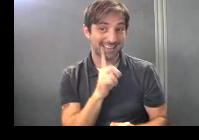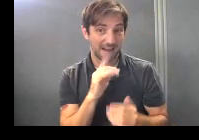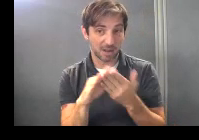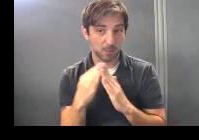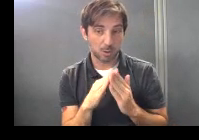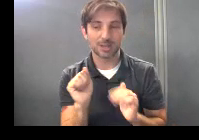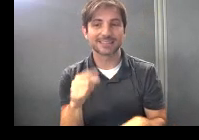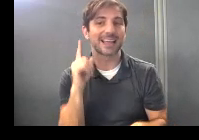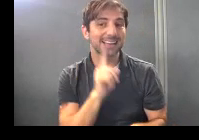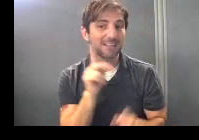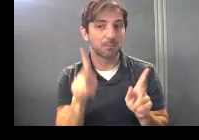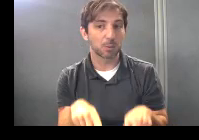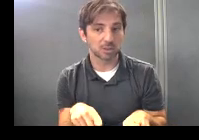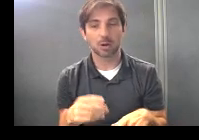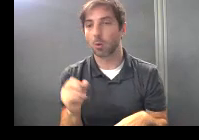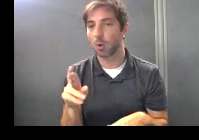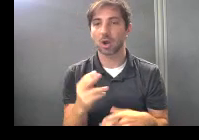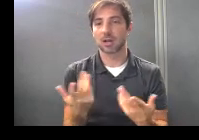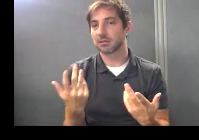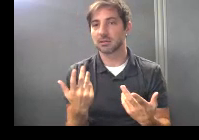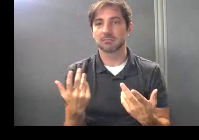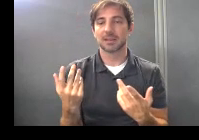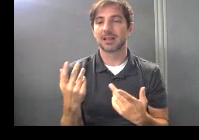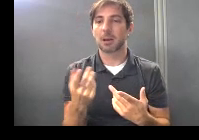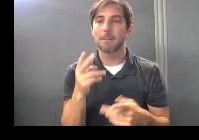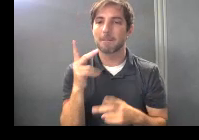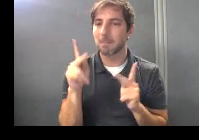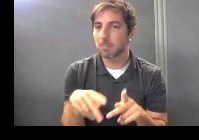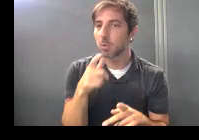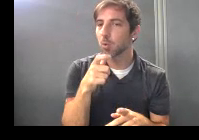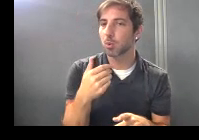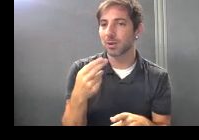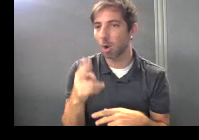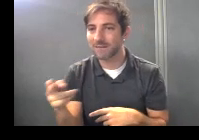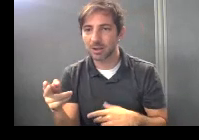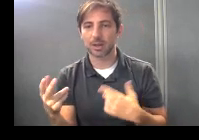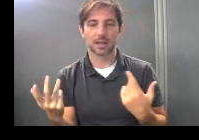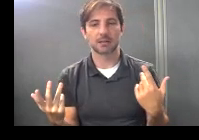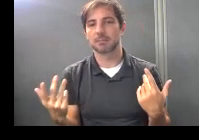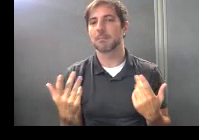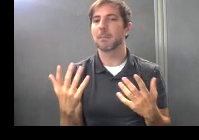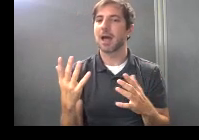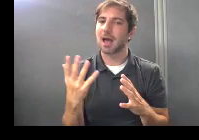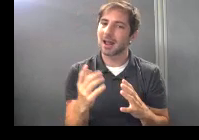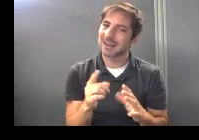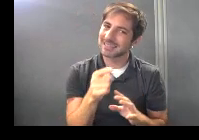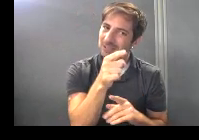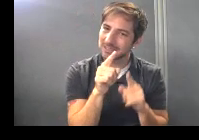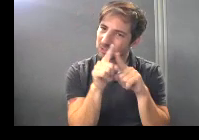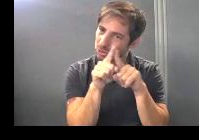HARD OF HEARING, BUT WE WANT TO NOTE, THERE IS AN ASTERISK THAT SAYS THE DEAF COMMUNITY